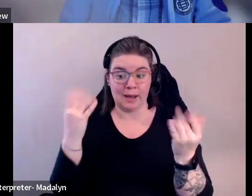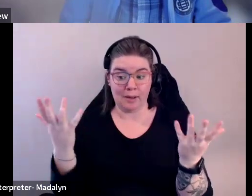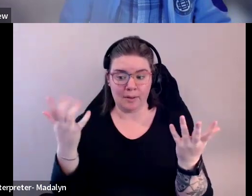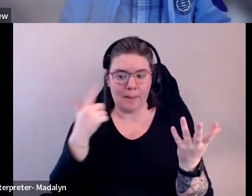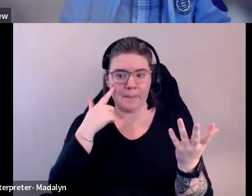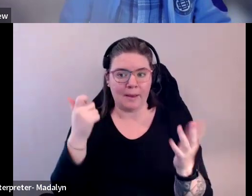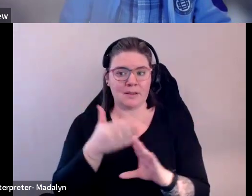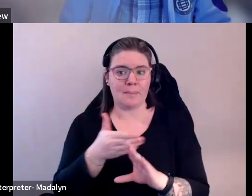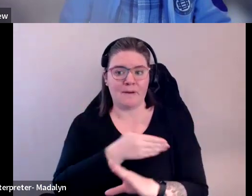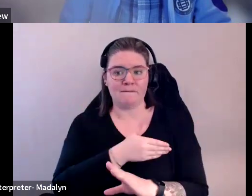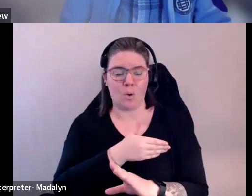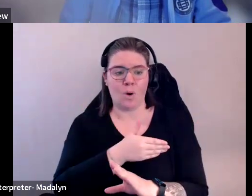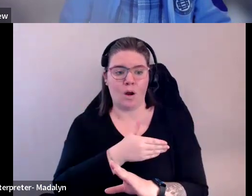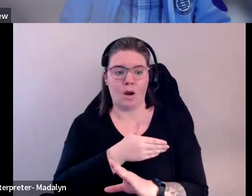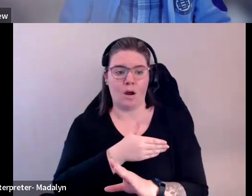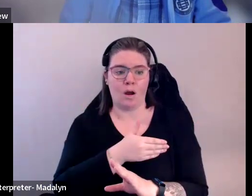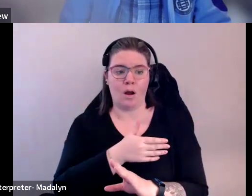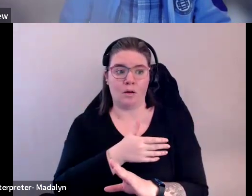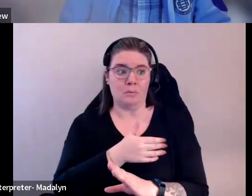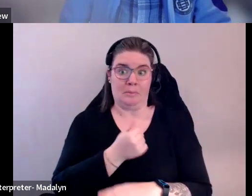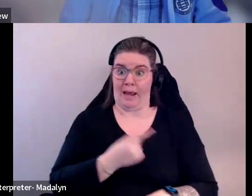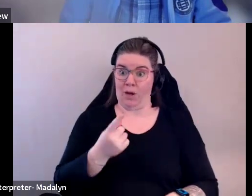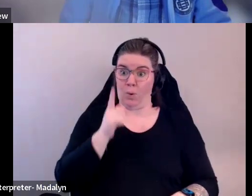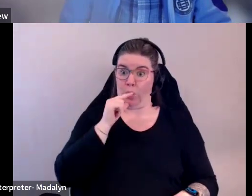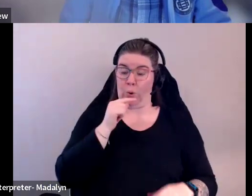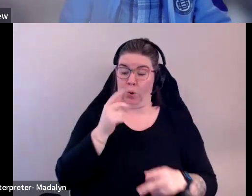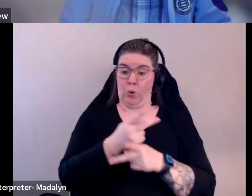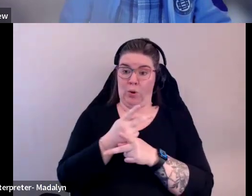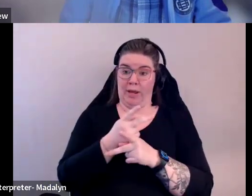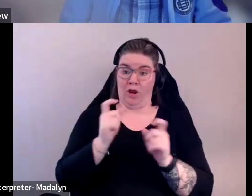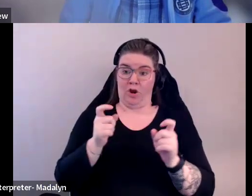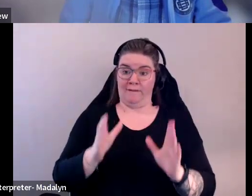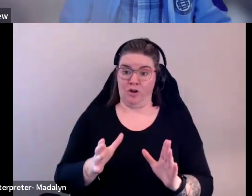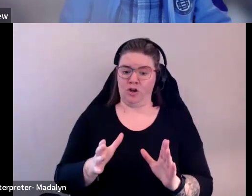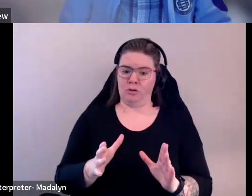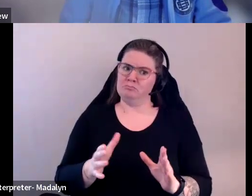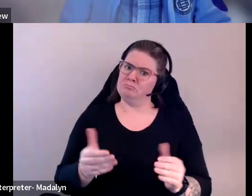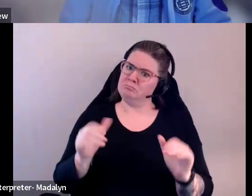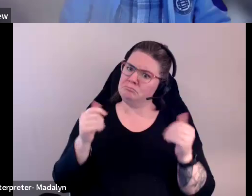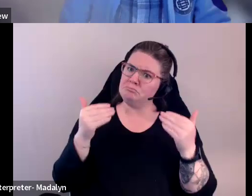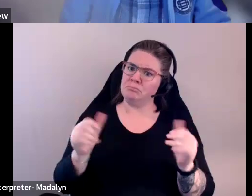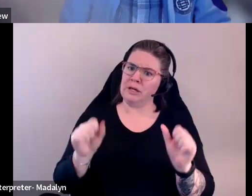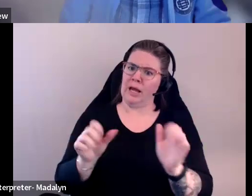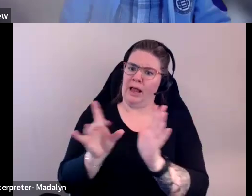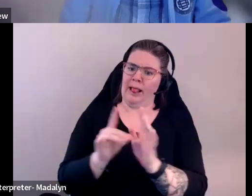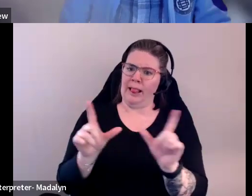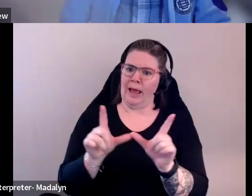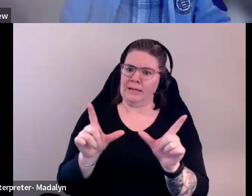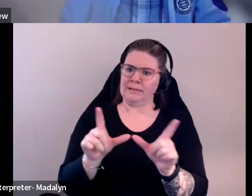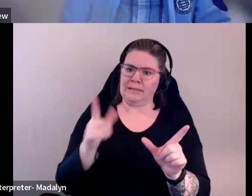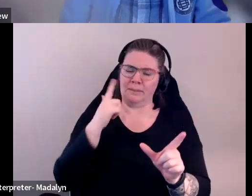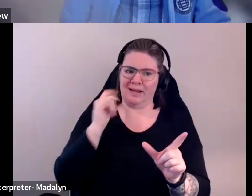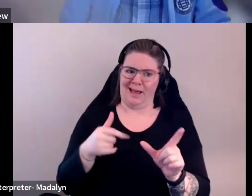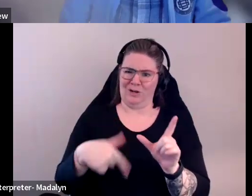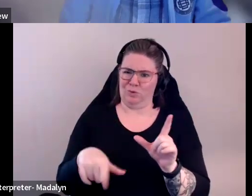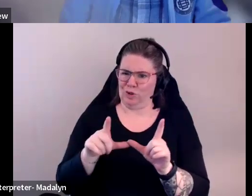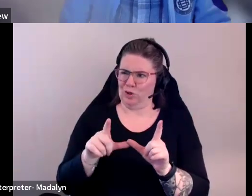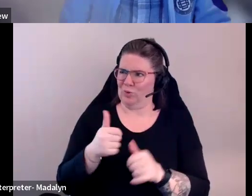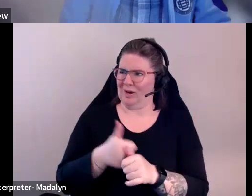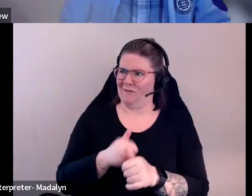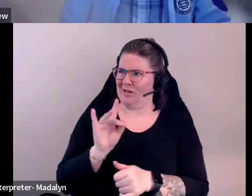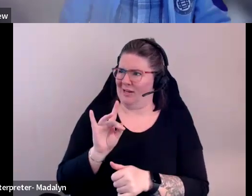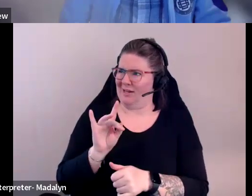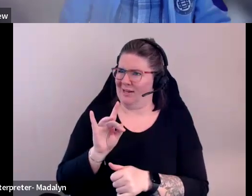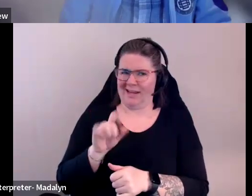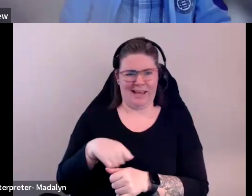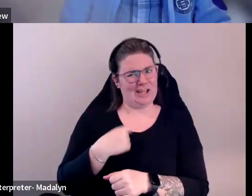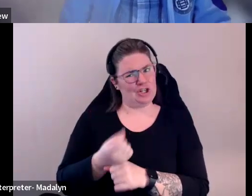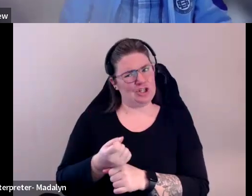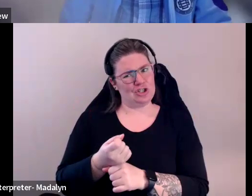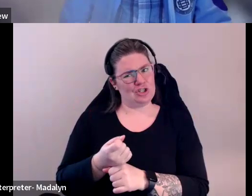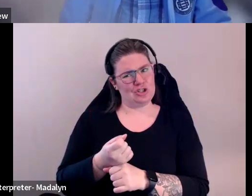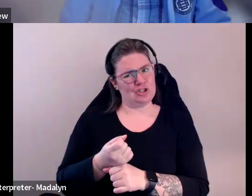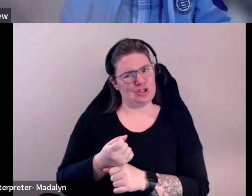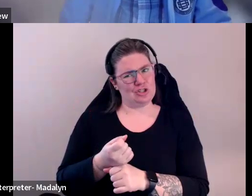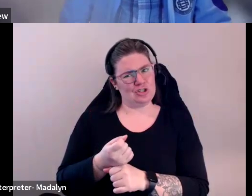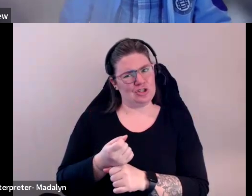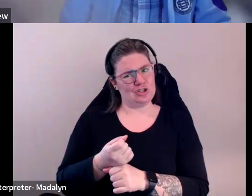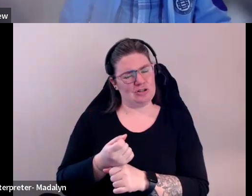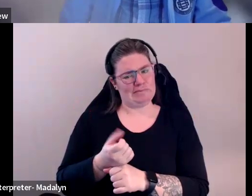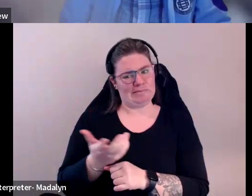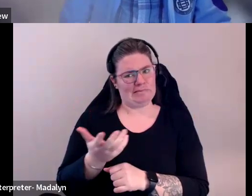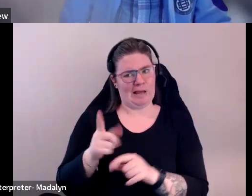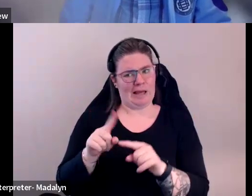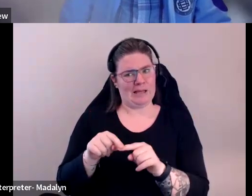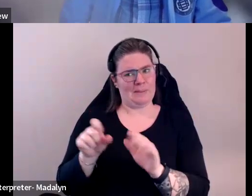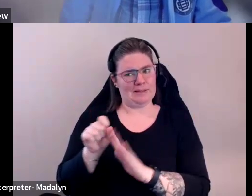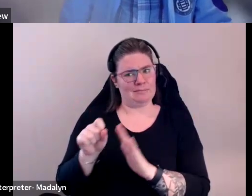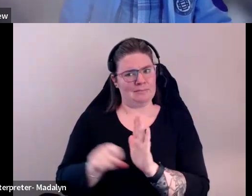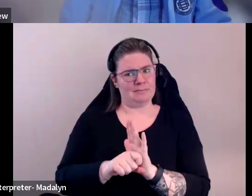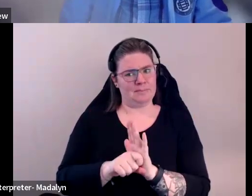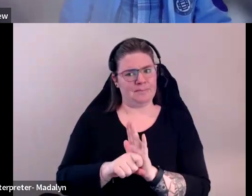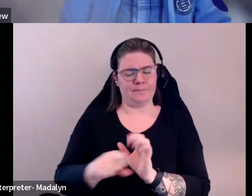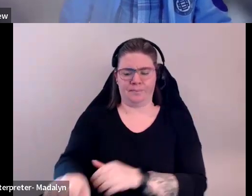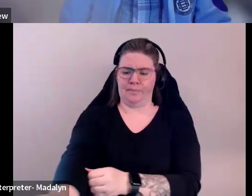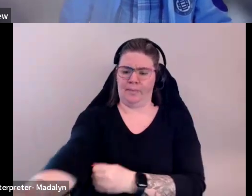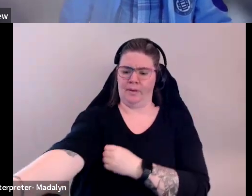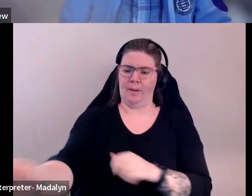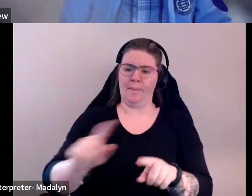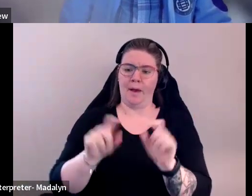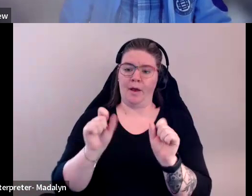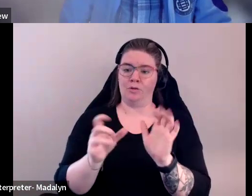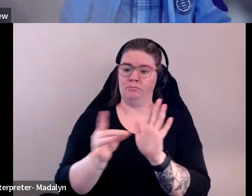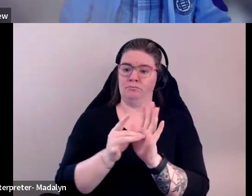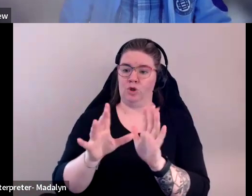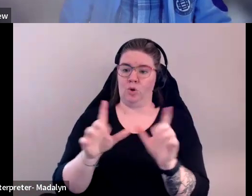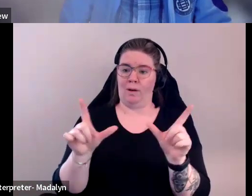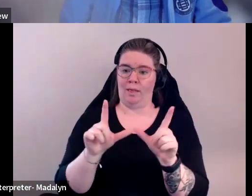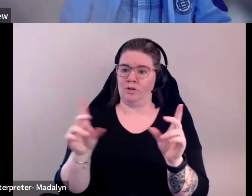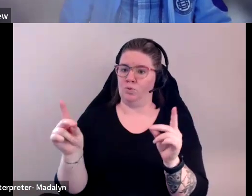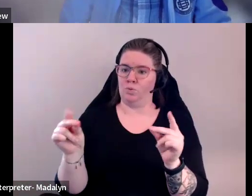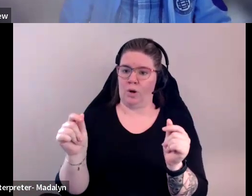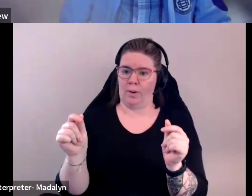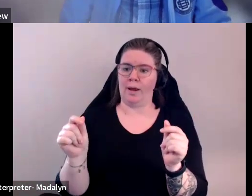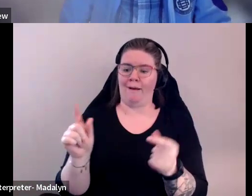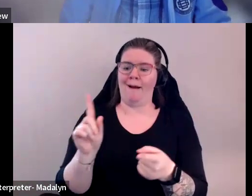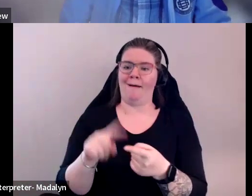Don Posh: everybody that is, a caregiver could get it on their license, because our licenses get renewed what every 8 years or longer in some States. That way. It could be on the license right away until you do get your renewal